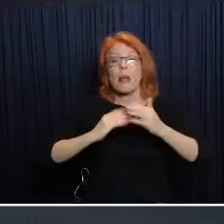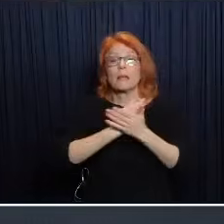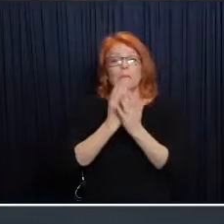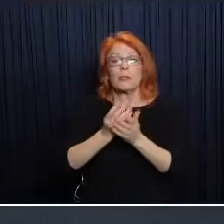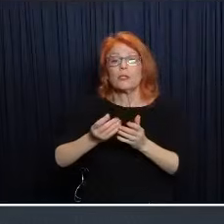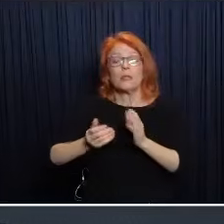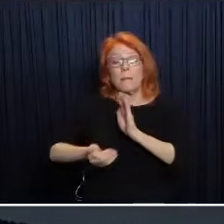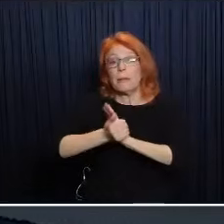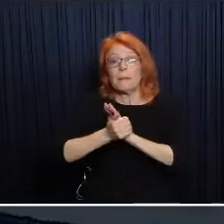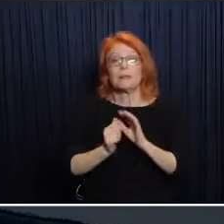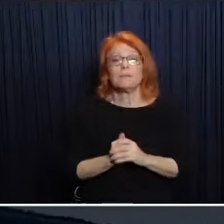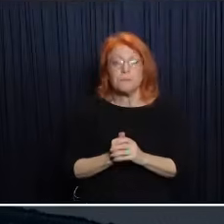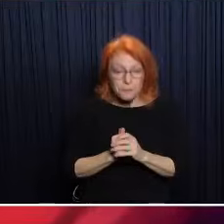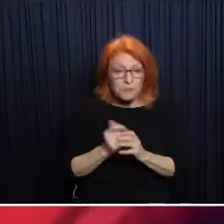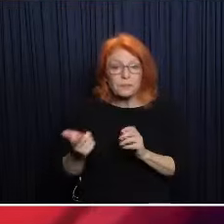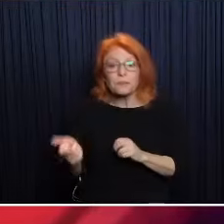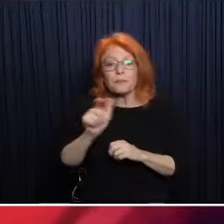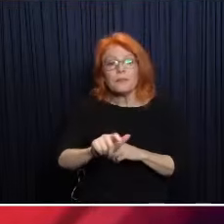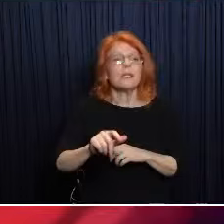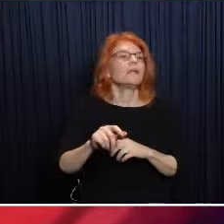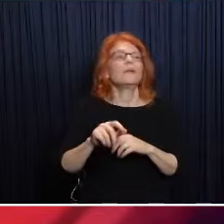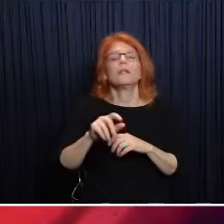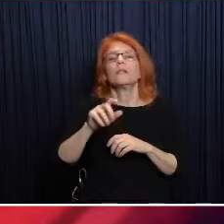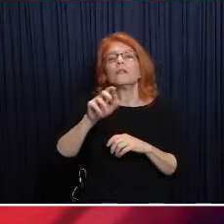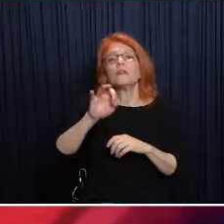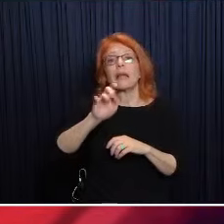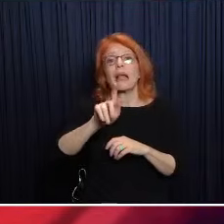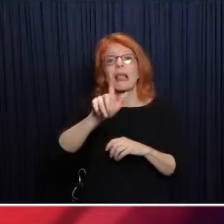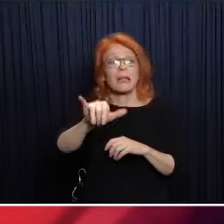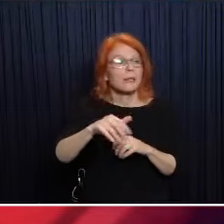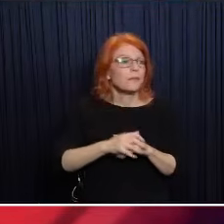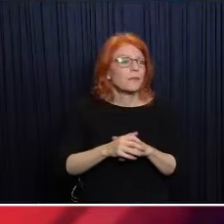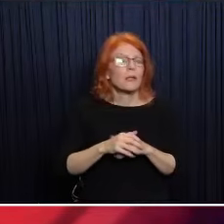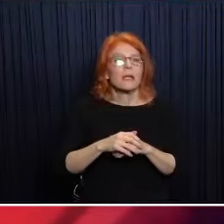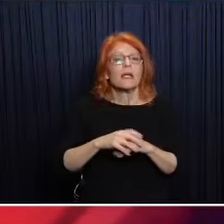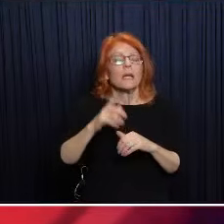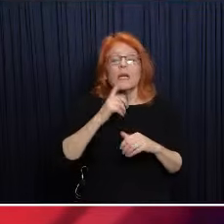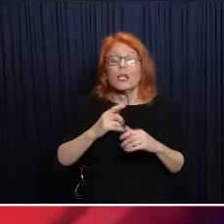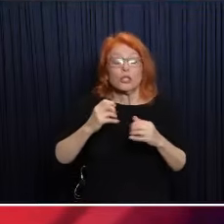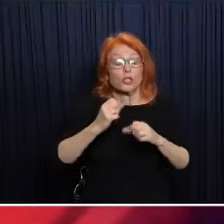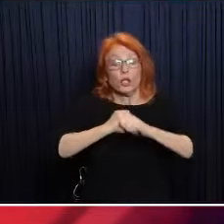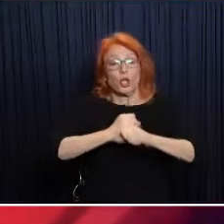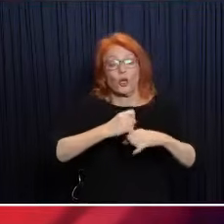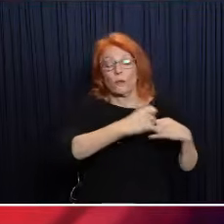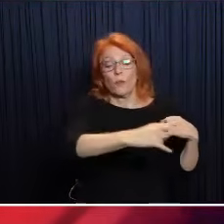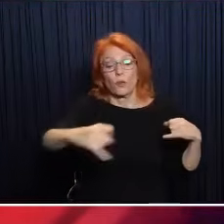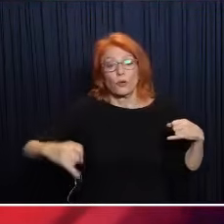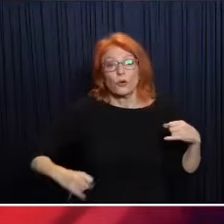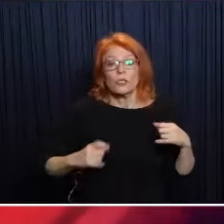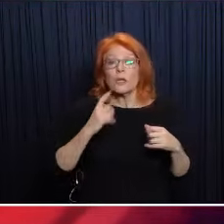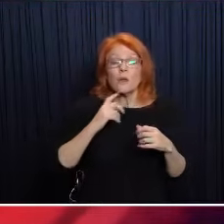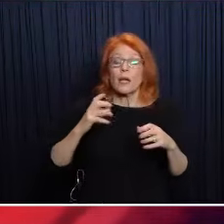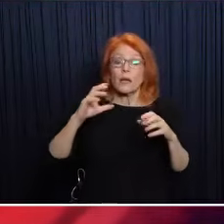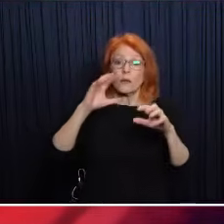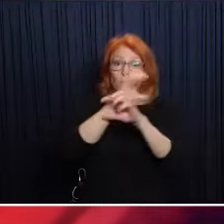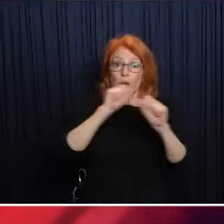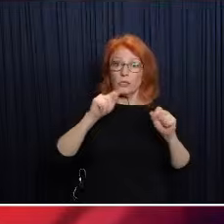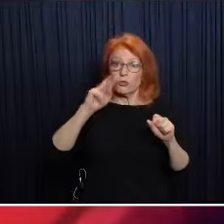OVERSPENDING. WE HAVE A SPENDING PROBLEM. WE NEED TO STOP THAT IMMEDIATELY. BALANCE THE BUDGET IMMEDIATELY.